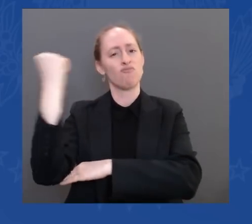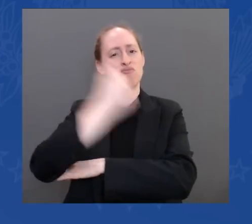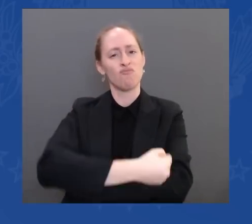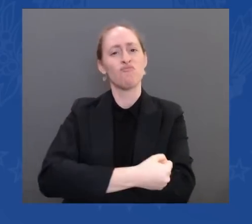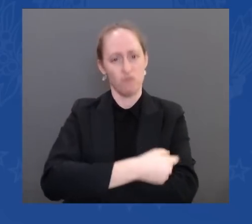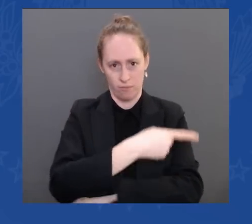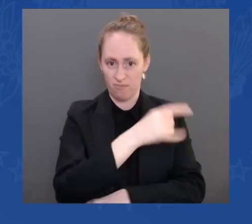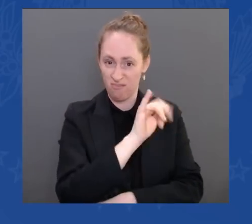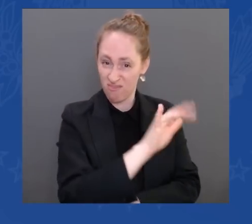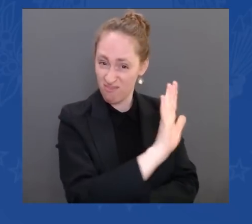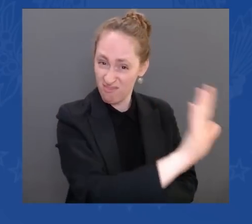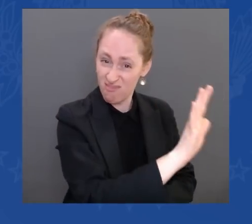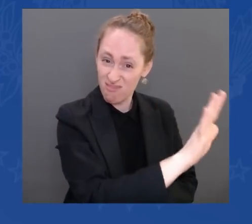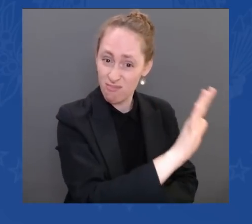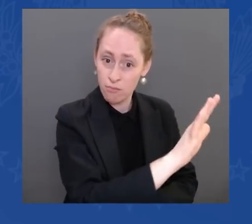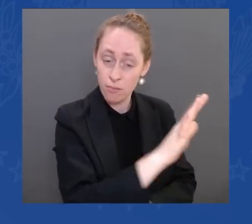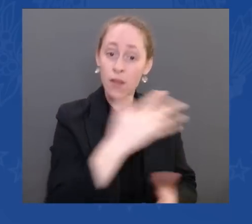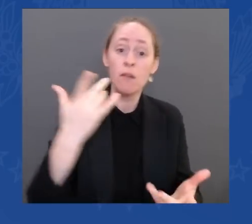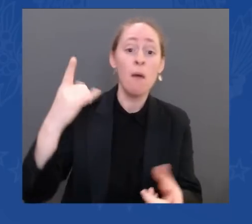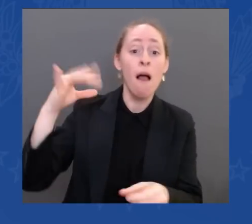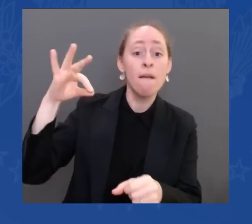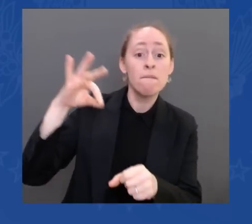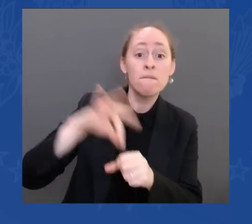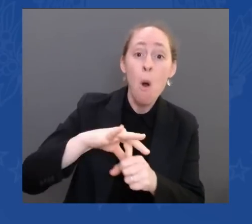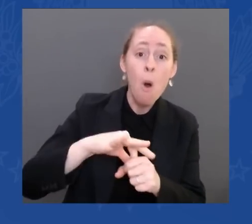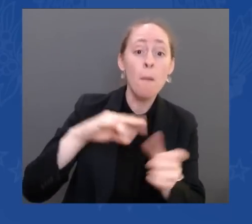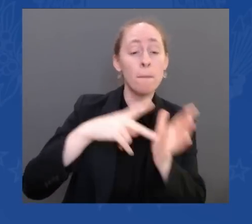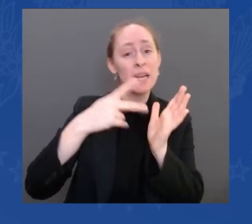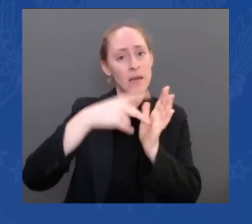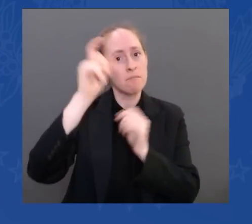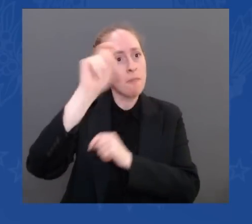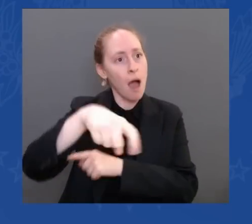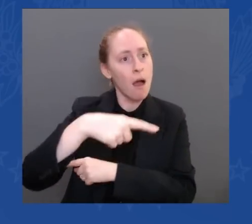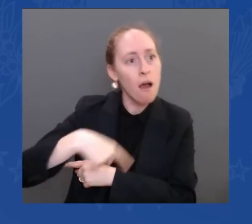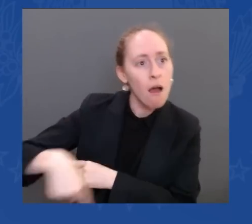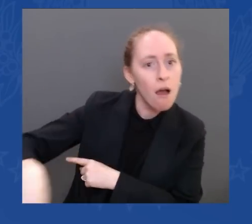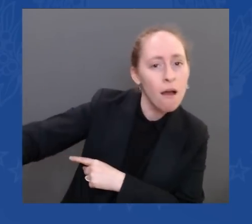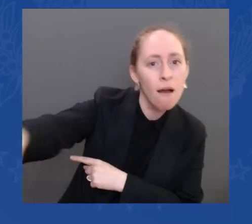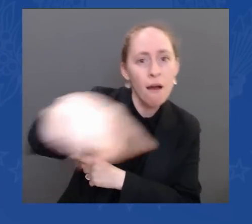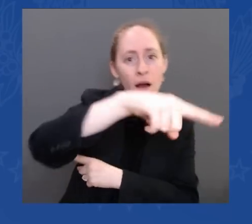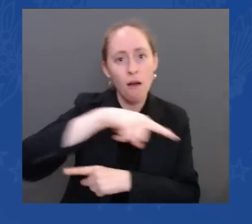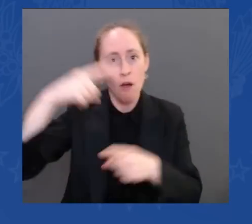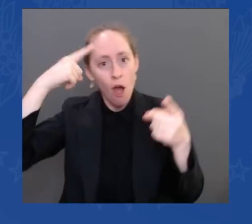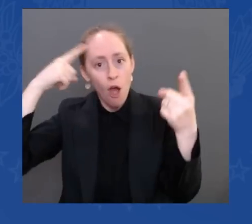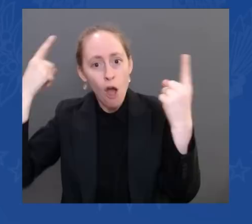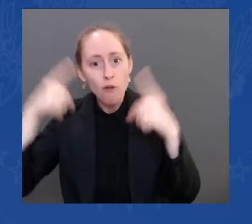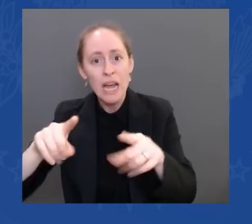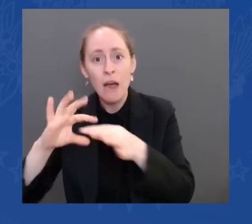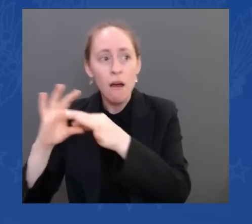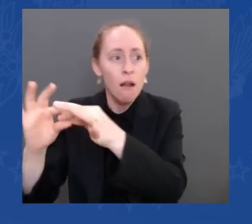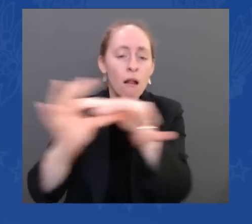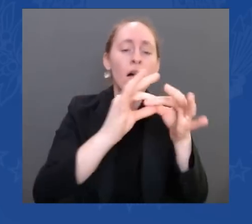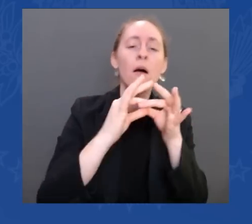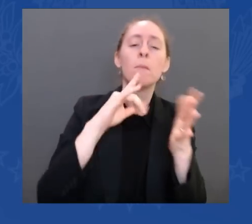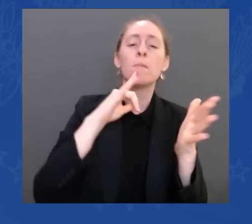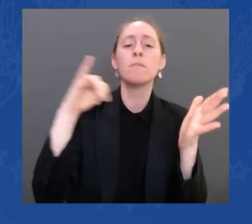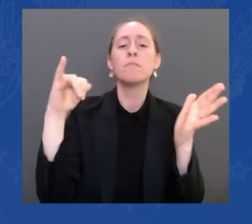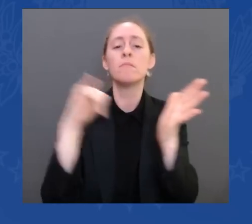therefore they can't keep up with an autocracy -- one-man rule. But that's not going to be the case.